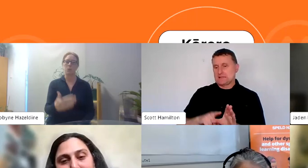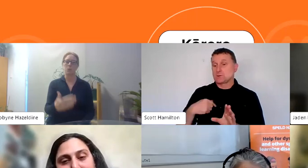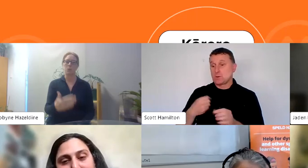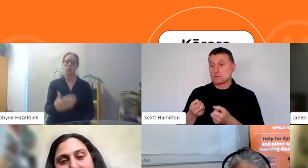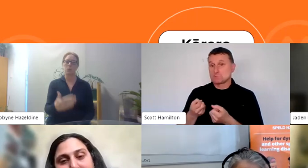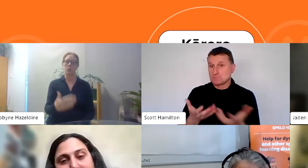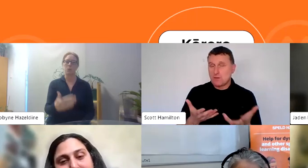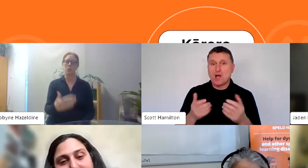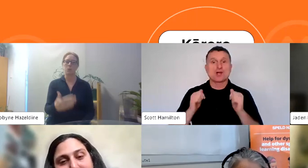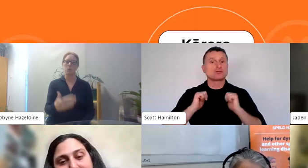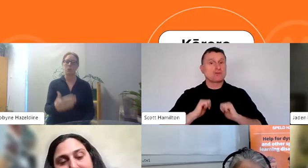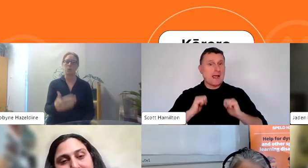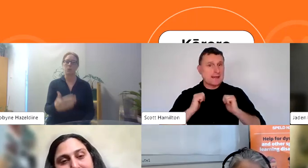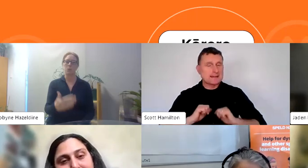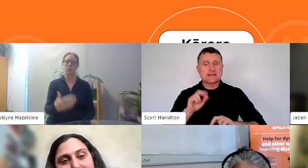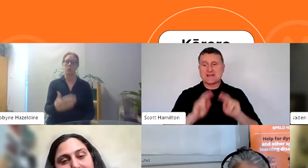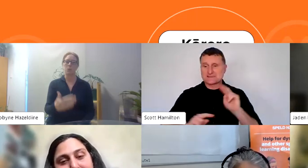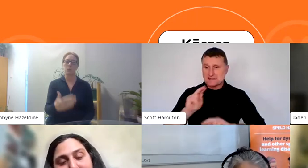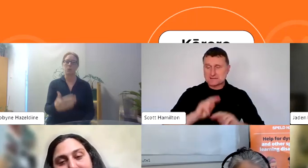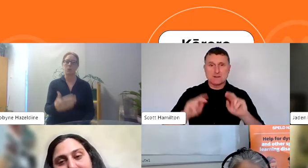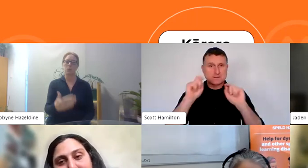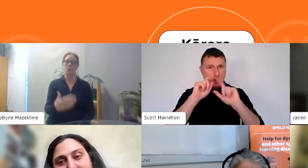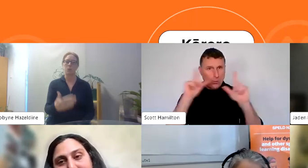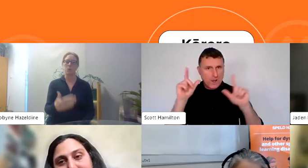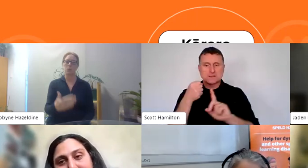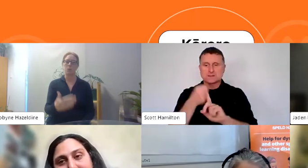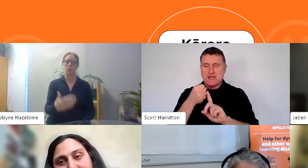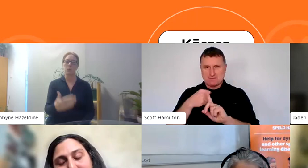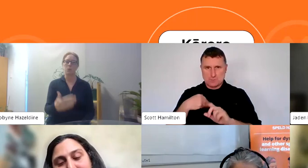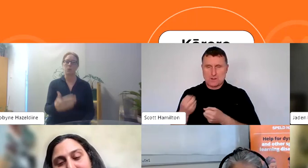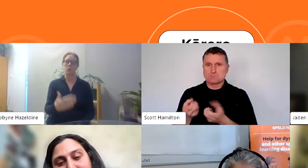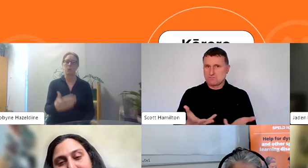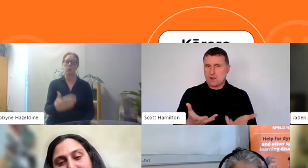and tuition, awareness and advocacy and make numerous submissions to